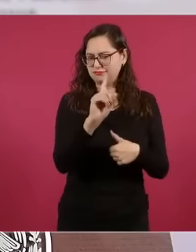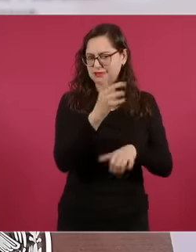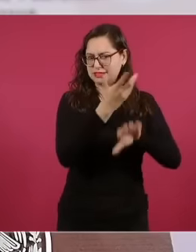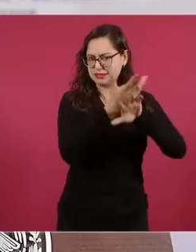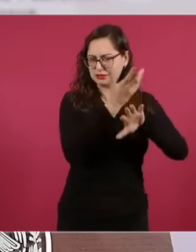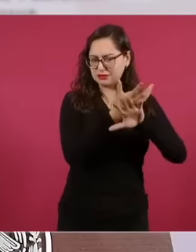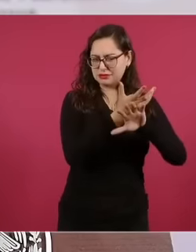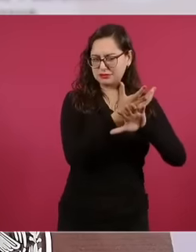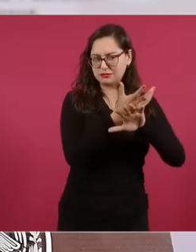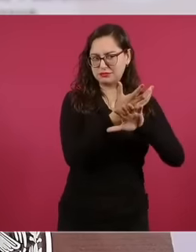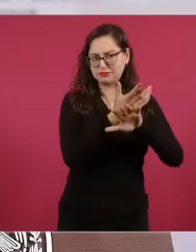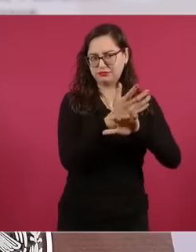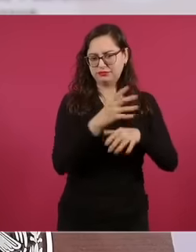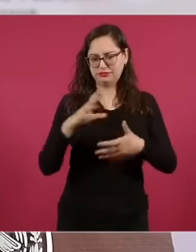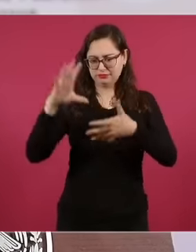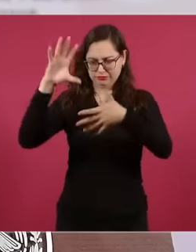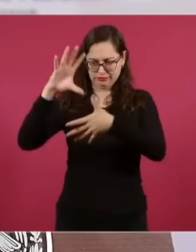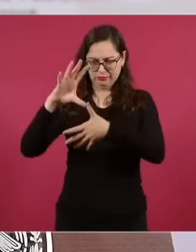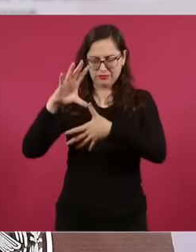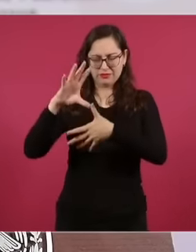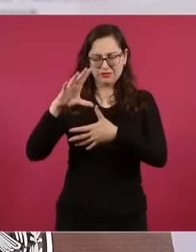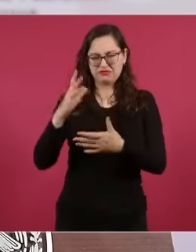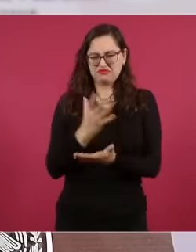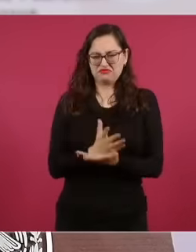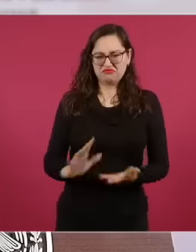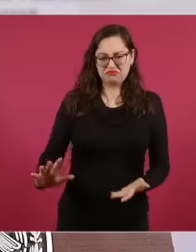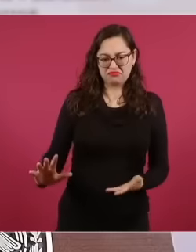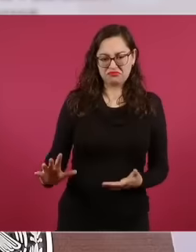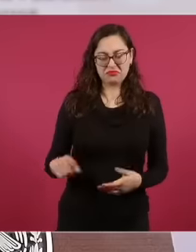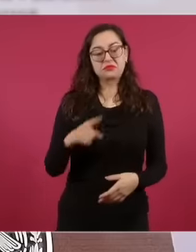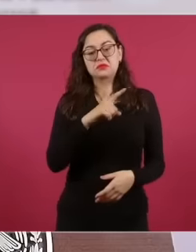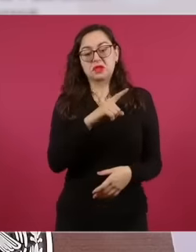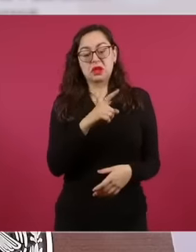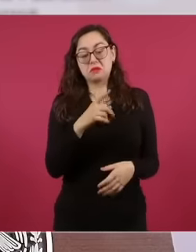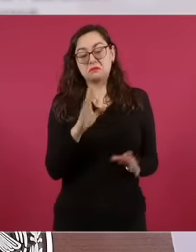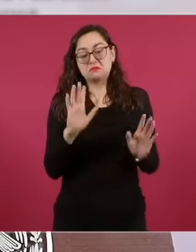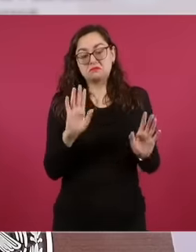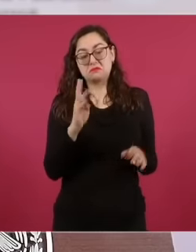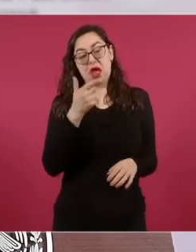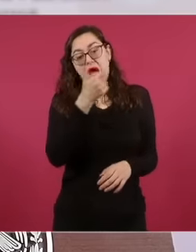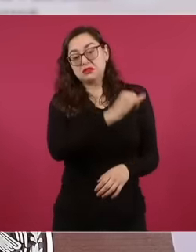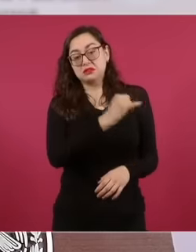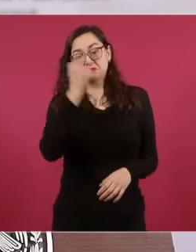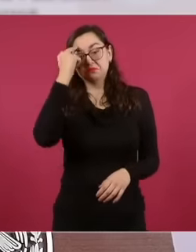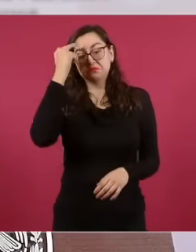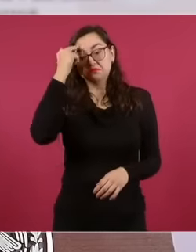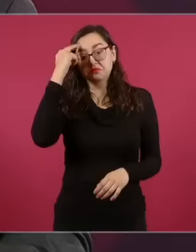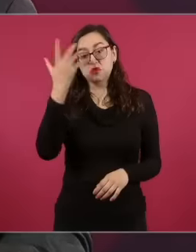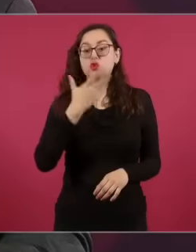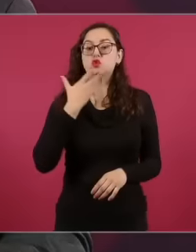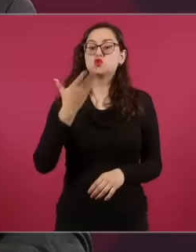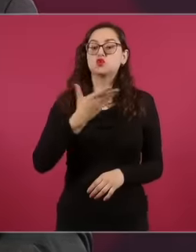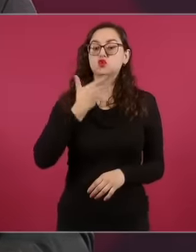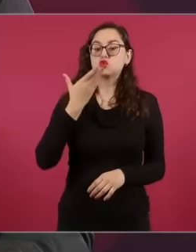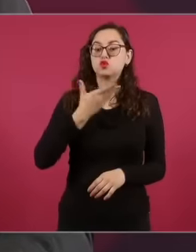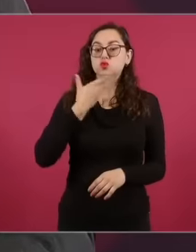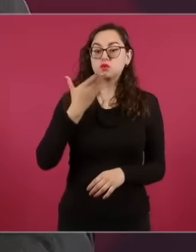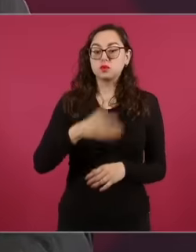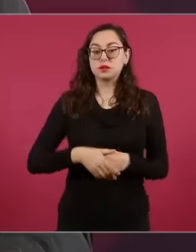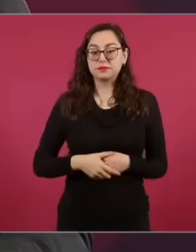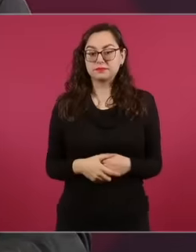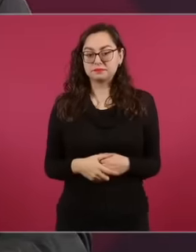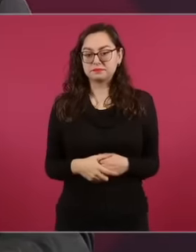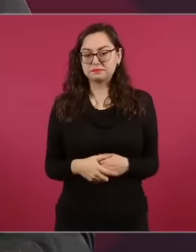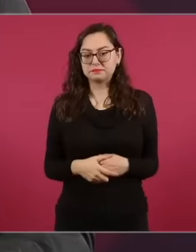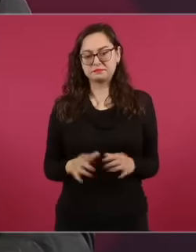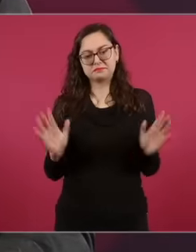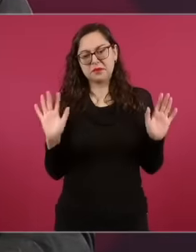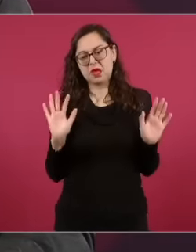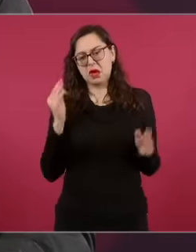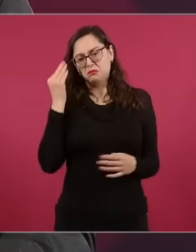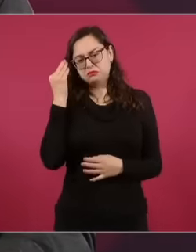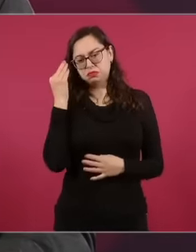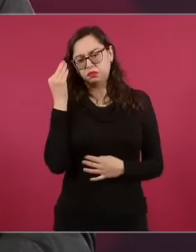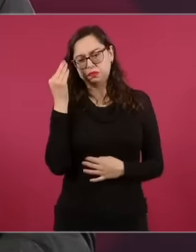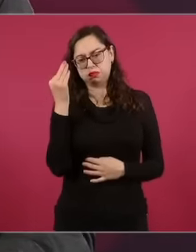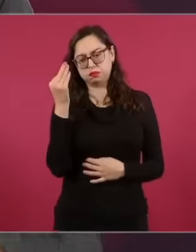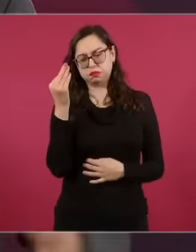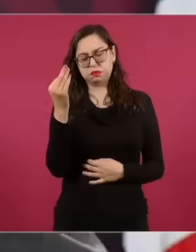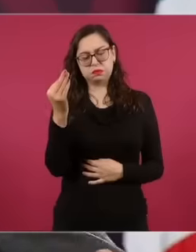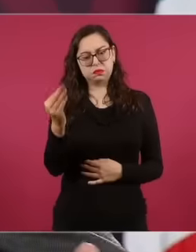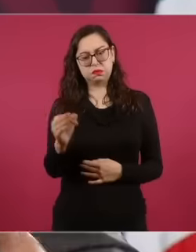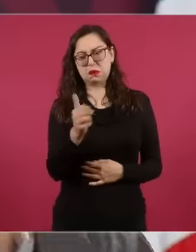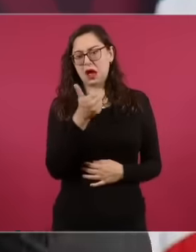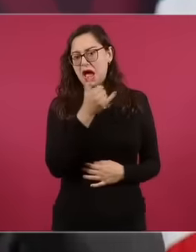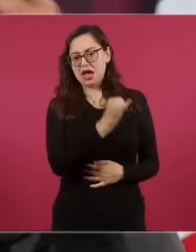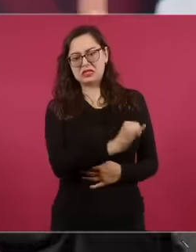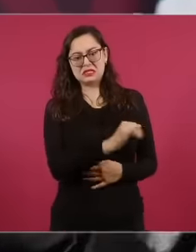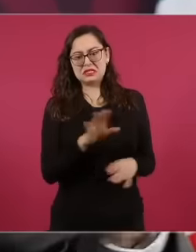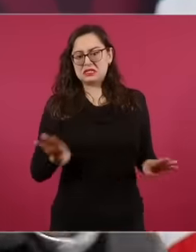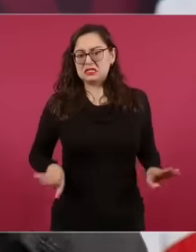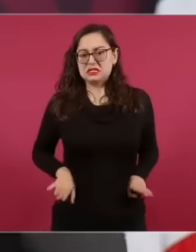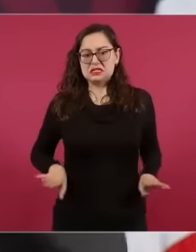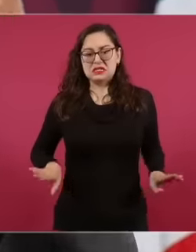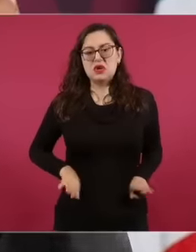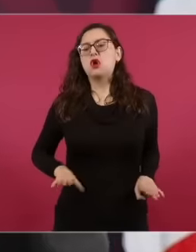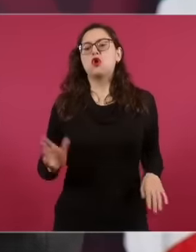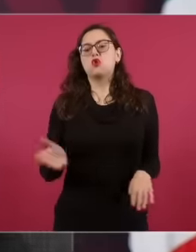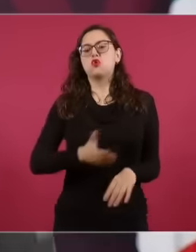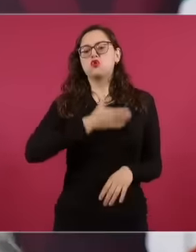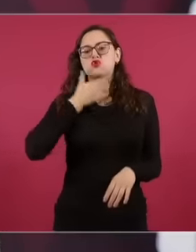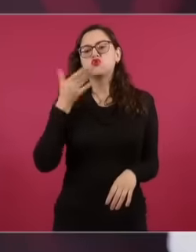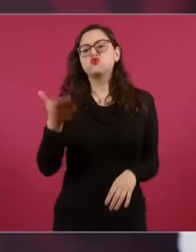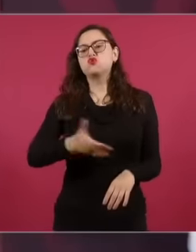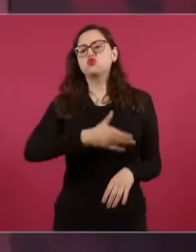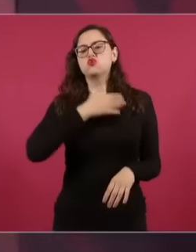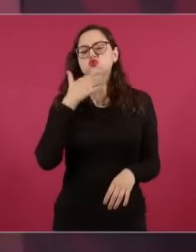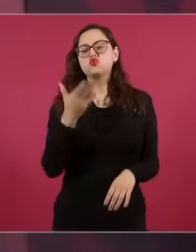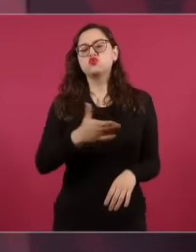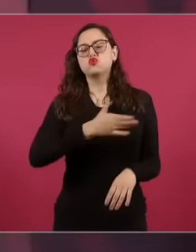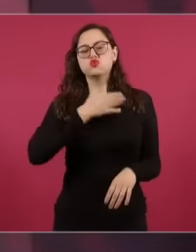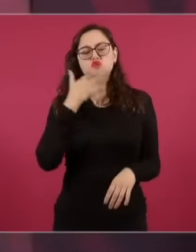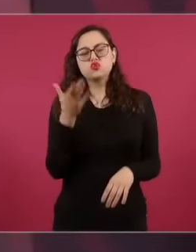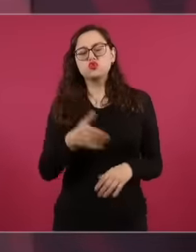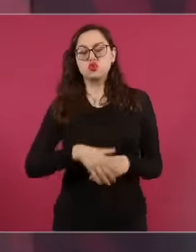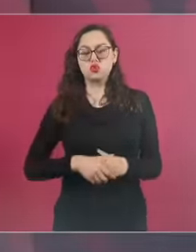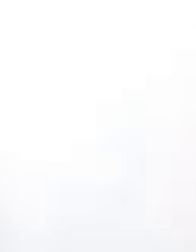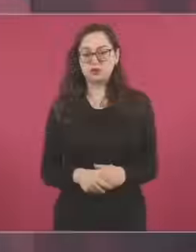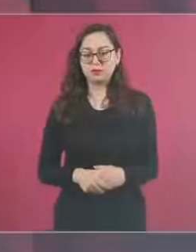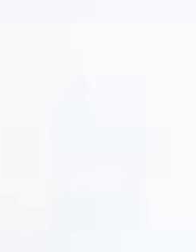the continent American then eh for a long time and eh they decided